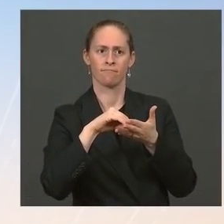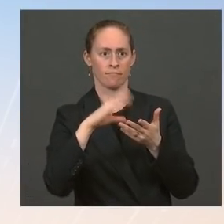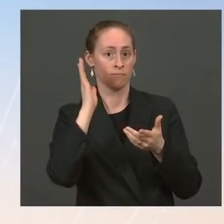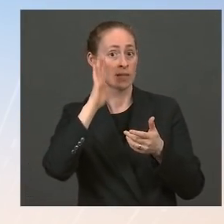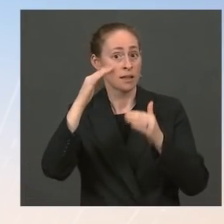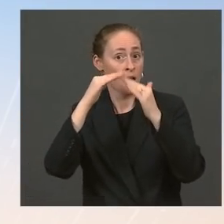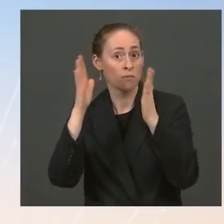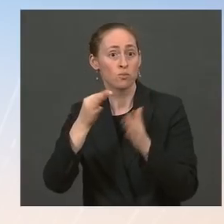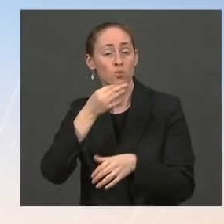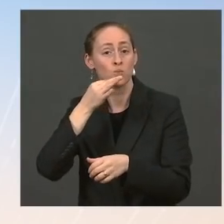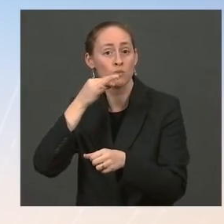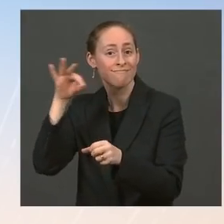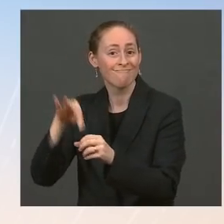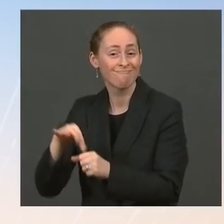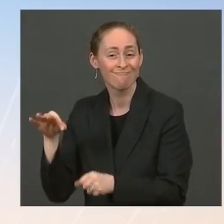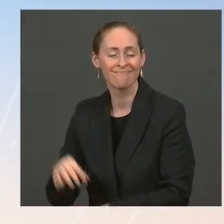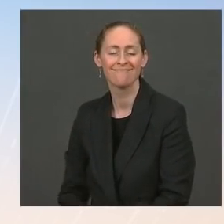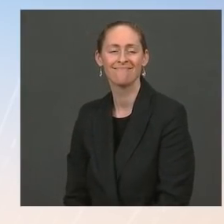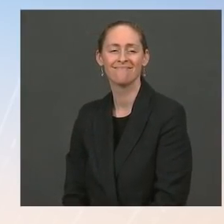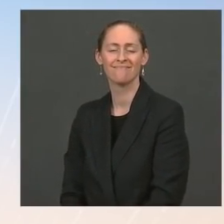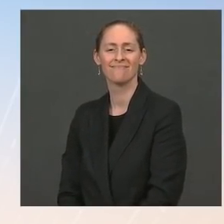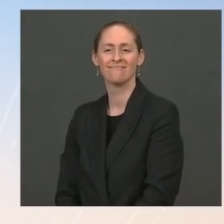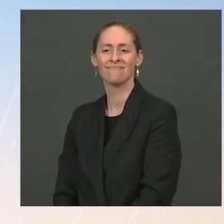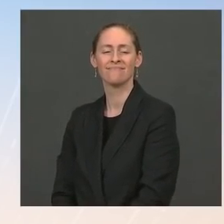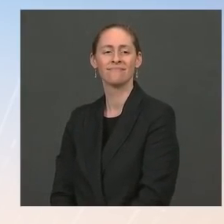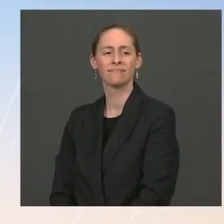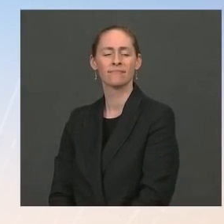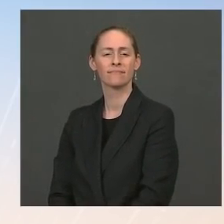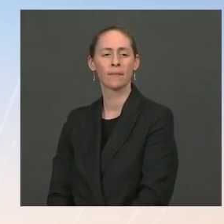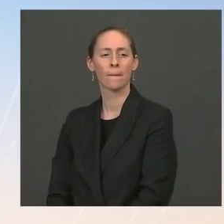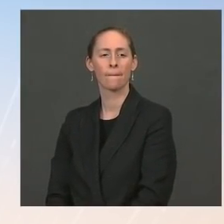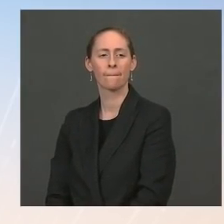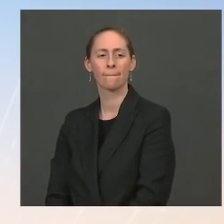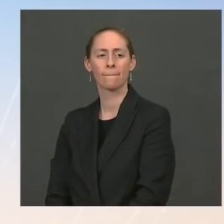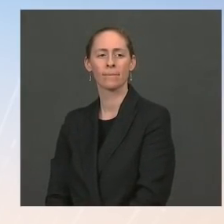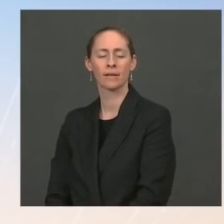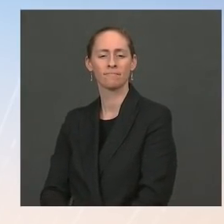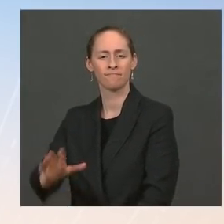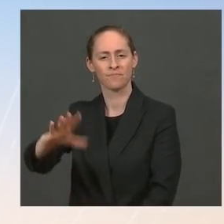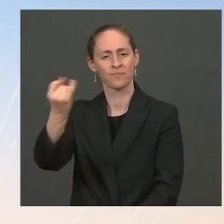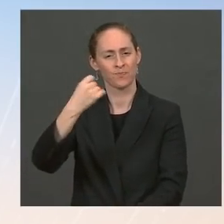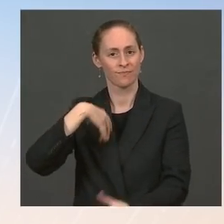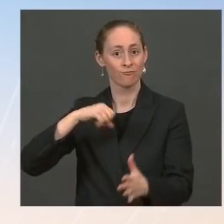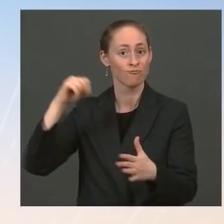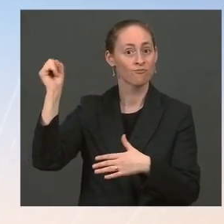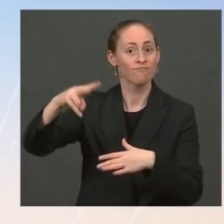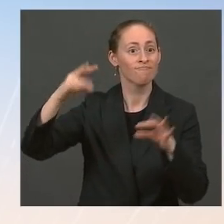But without prejudging the outcome here, we also know that it needs to have support in the Senate in order to move forward,